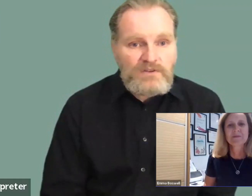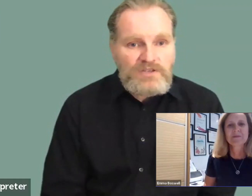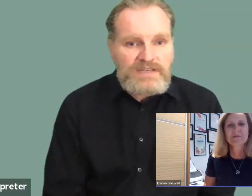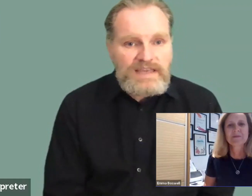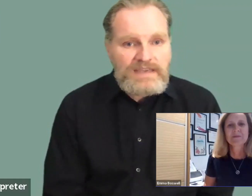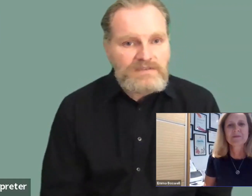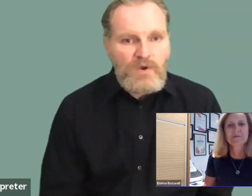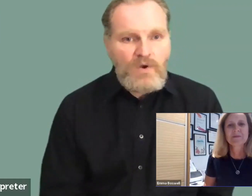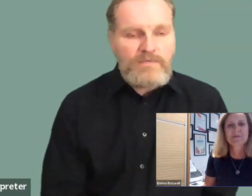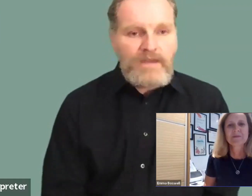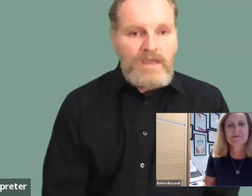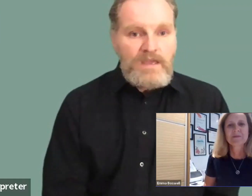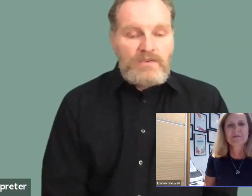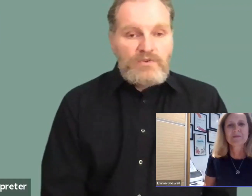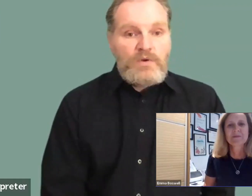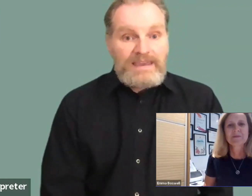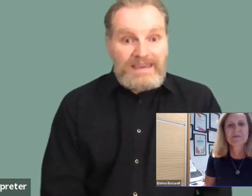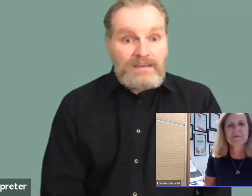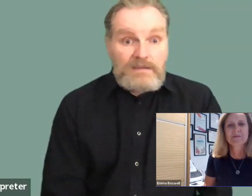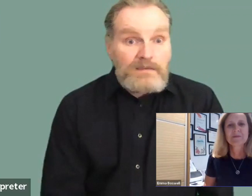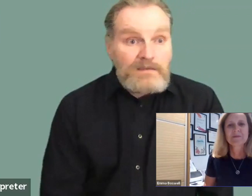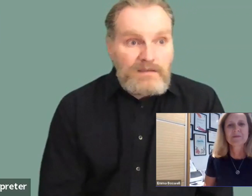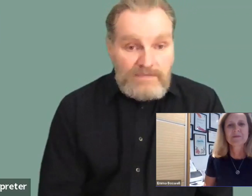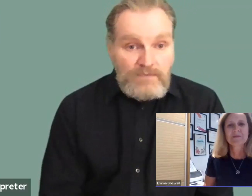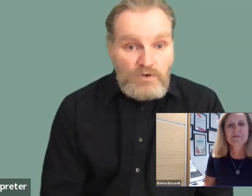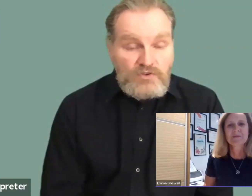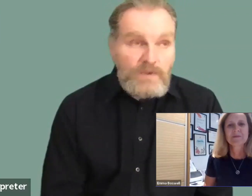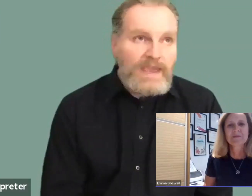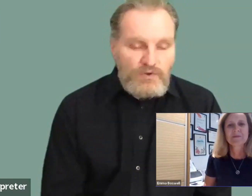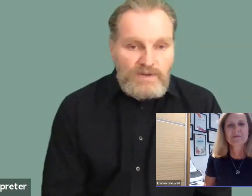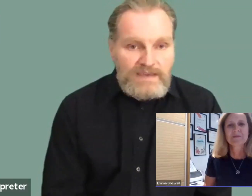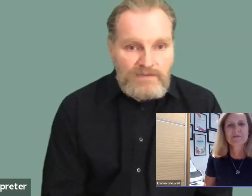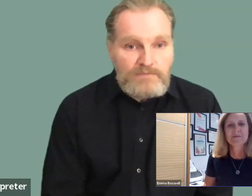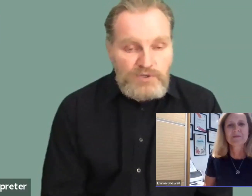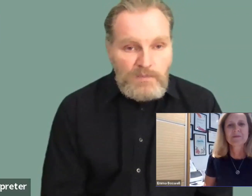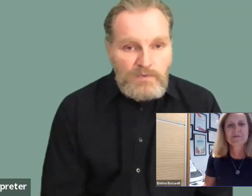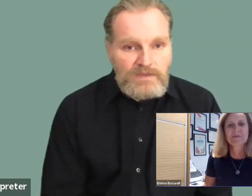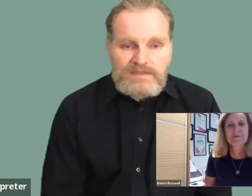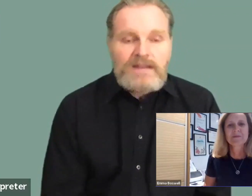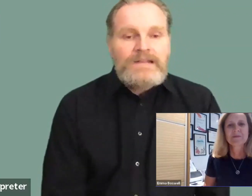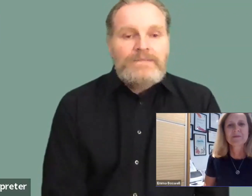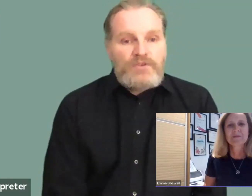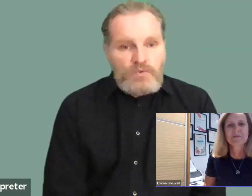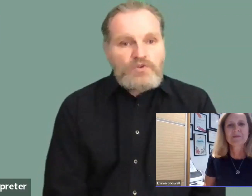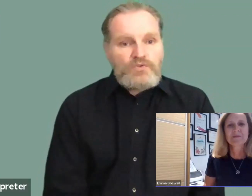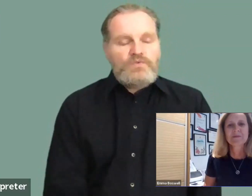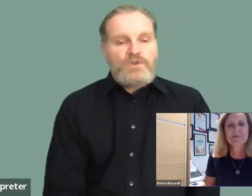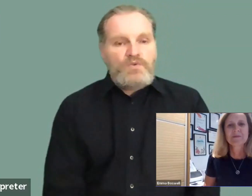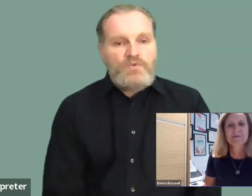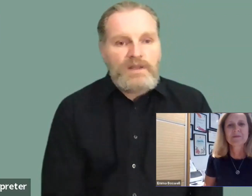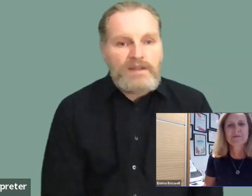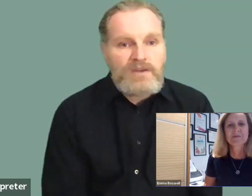not just a case of you get what you're given and put up with it. You choose who you like,